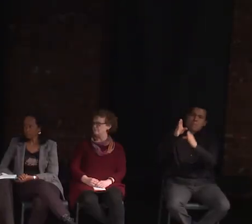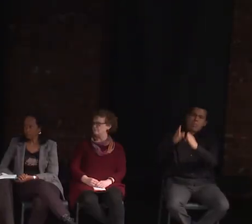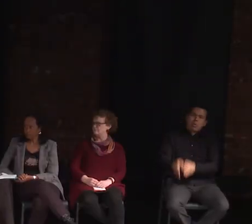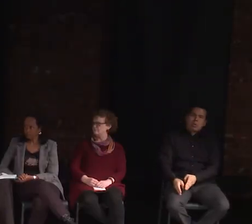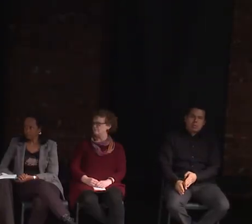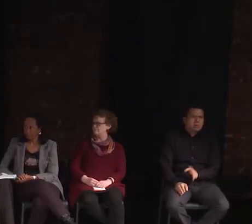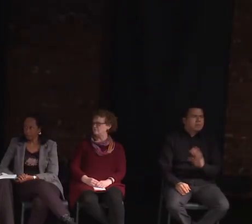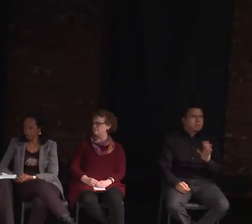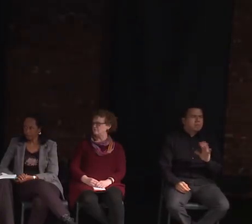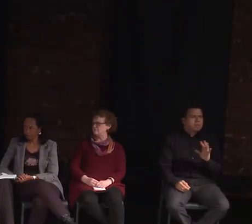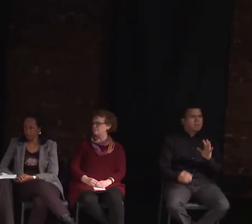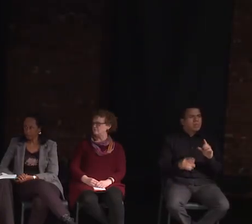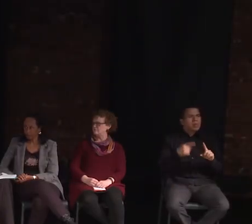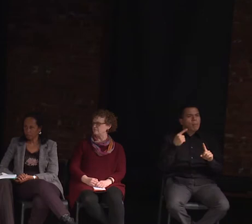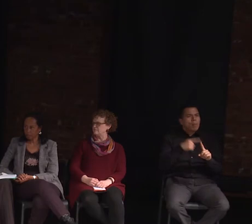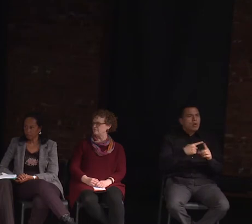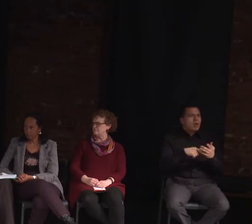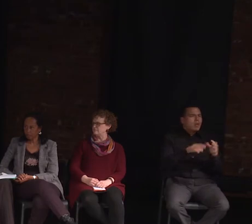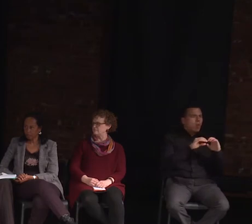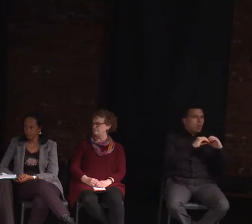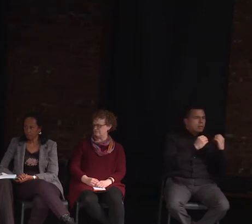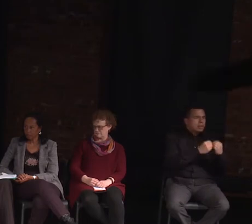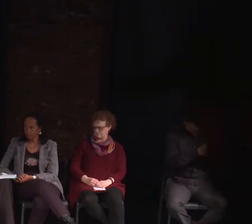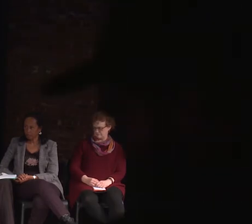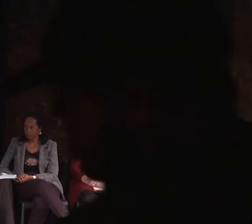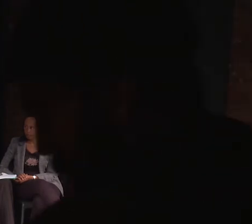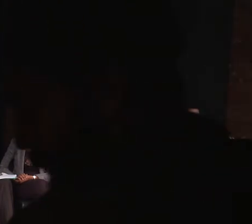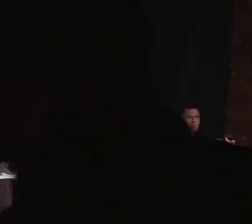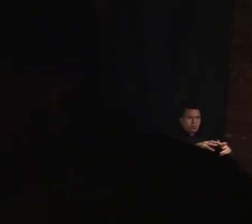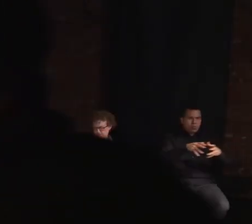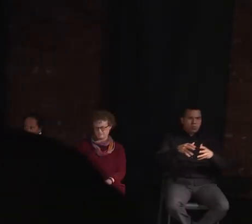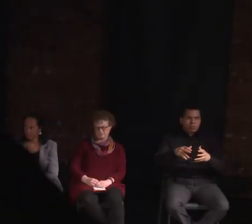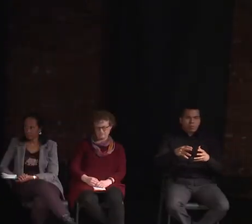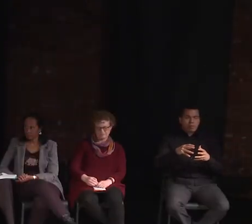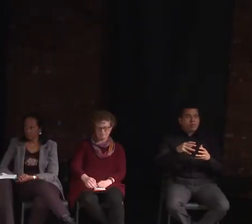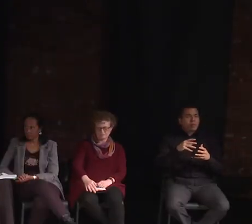This is a larger consideration when we consider, one, the history of our country but, two,